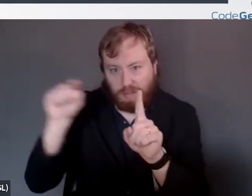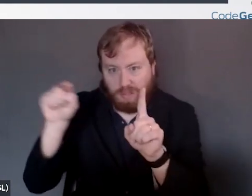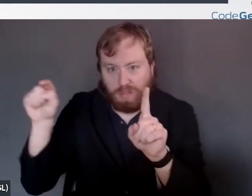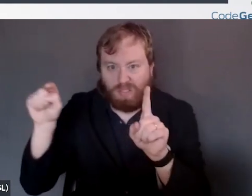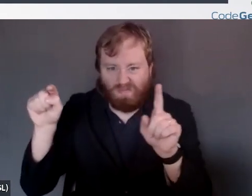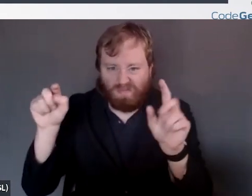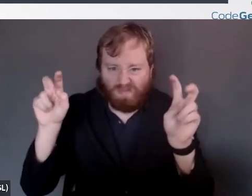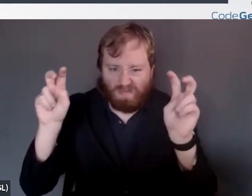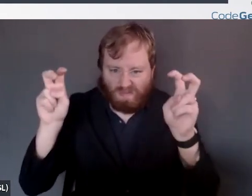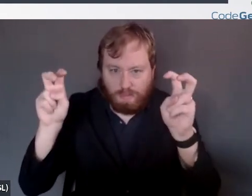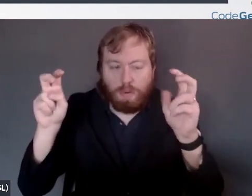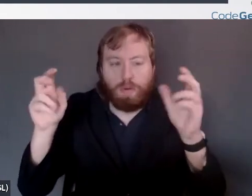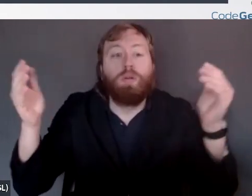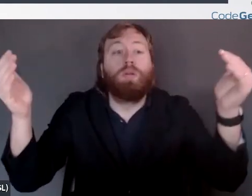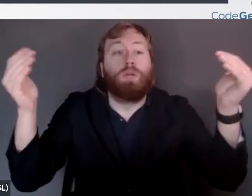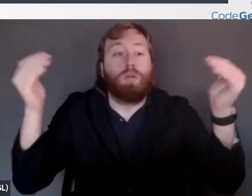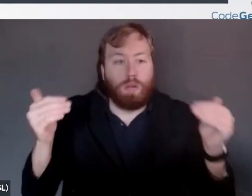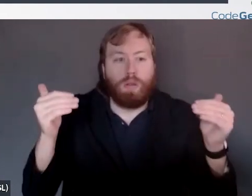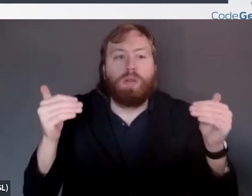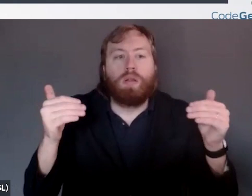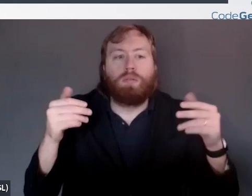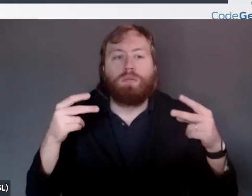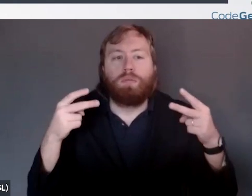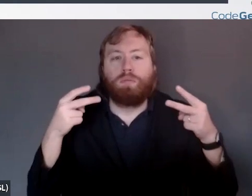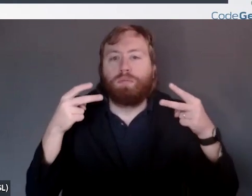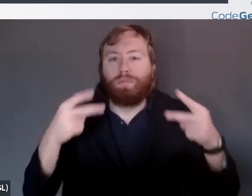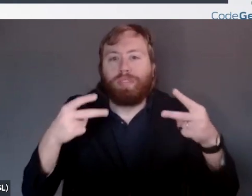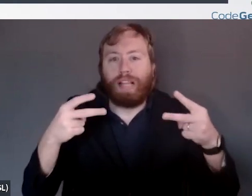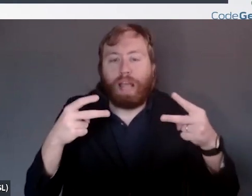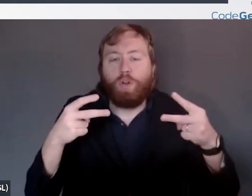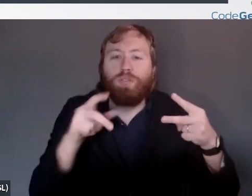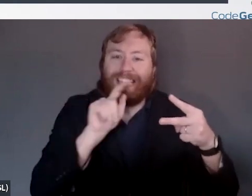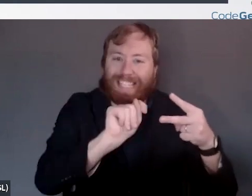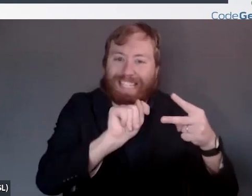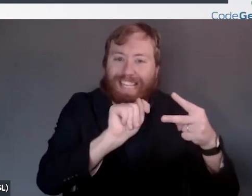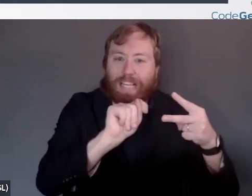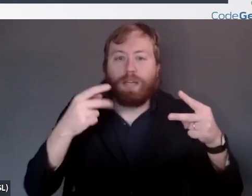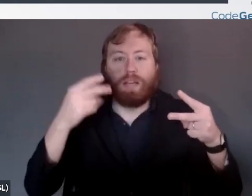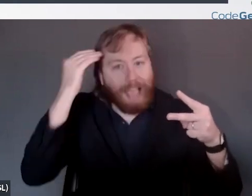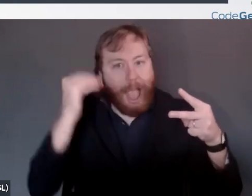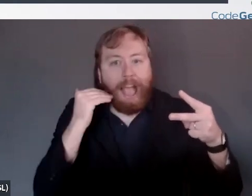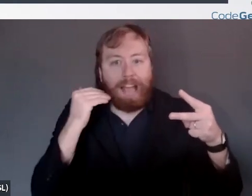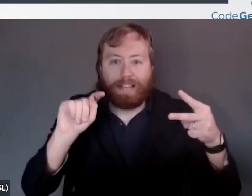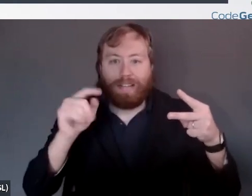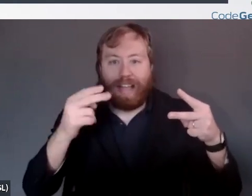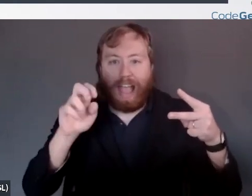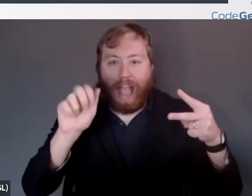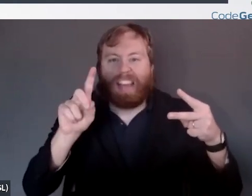which is T head inside the angled brackets again, and inside of the table head, I've got a row.